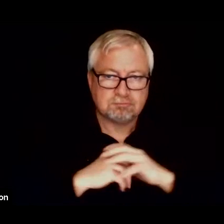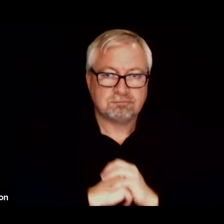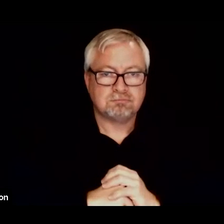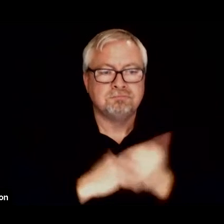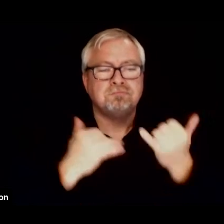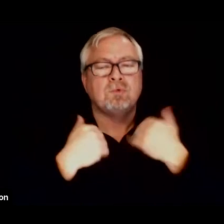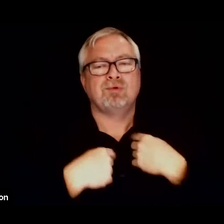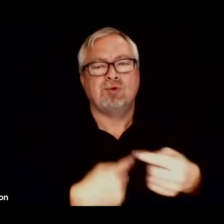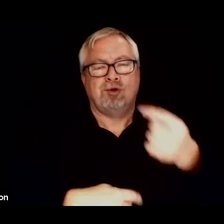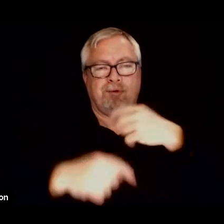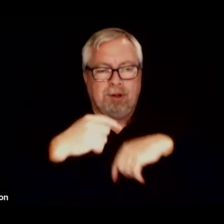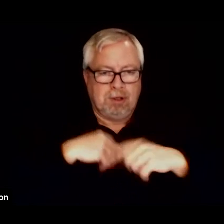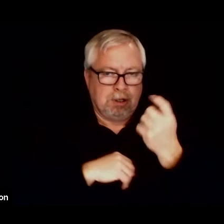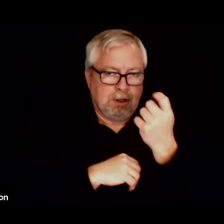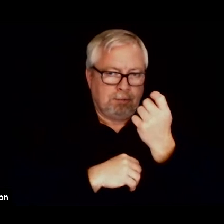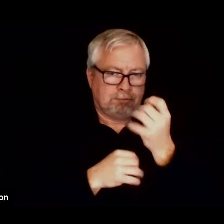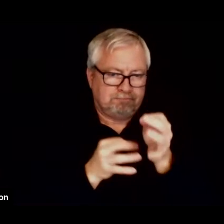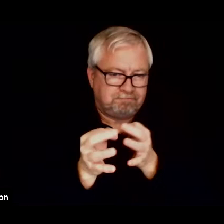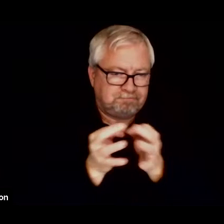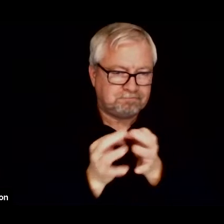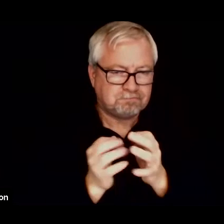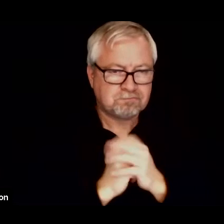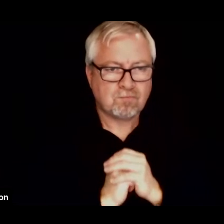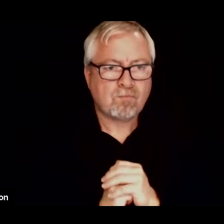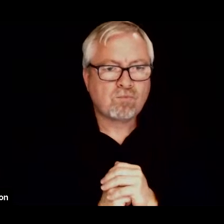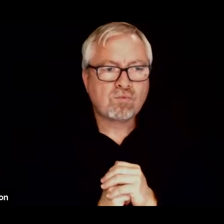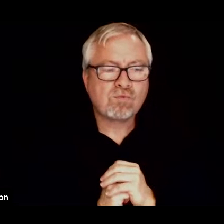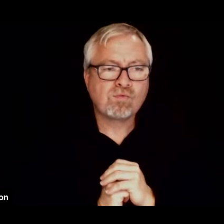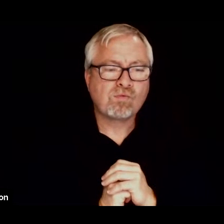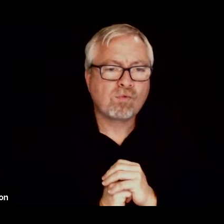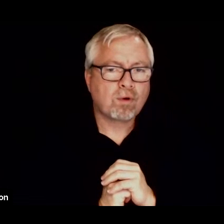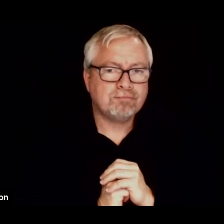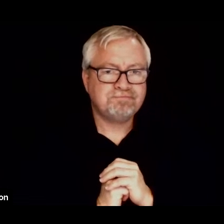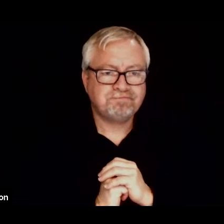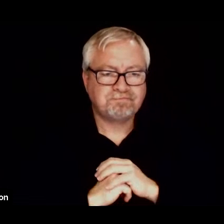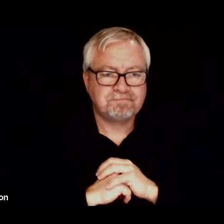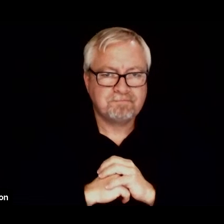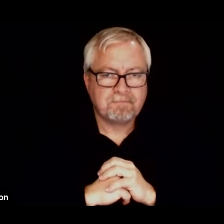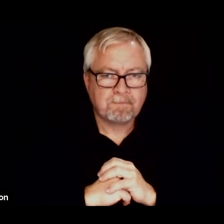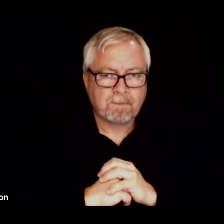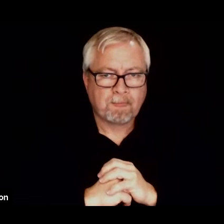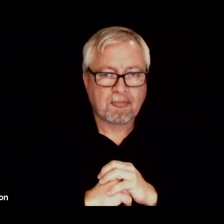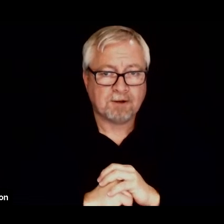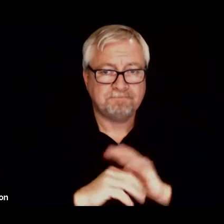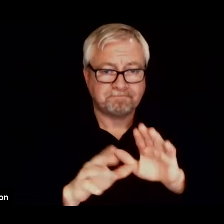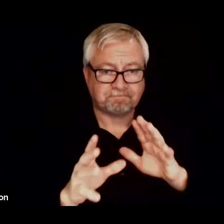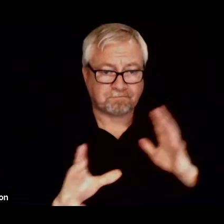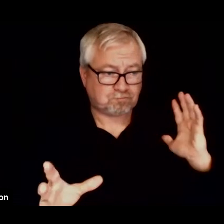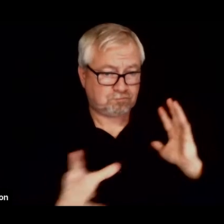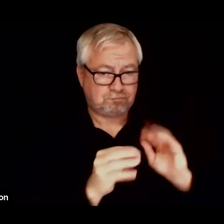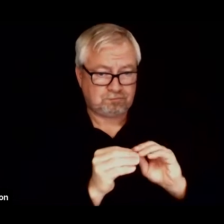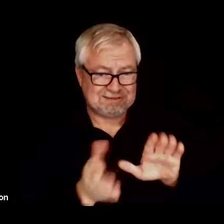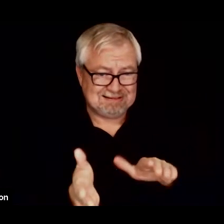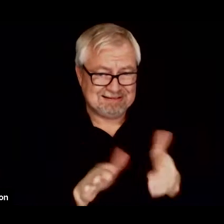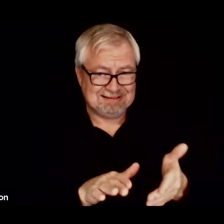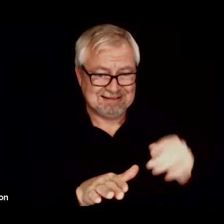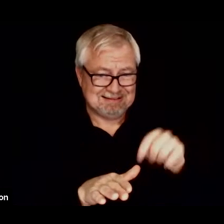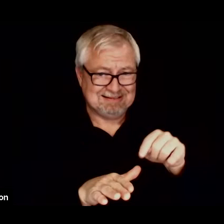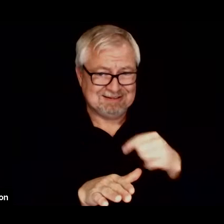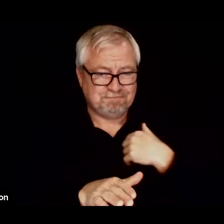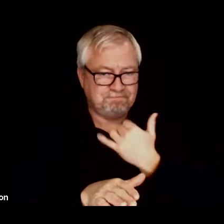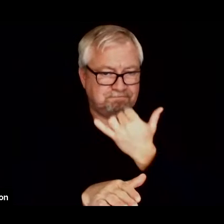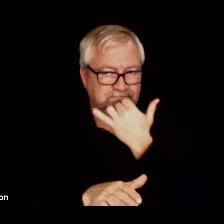note that the cumulative death total I believe is over four thousand one hundred now.